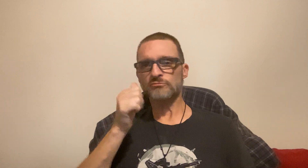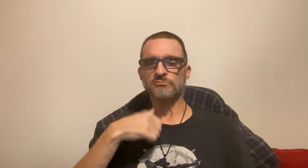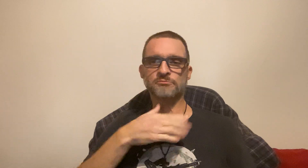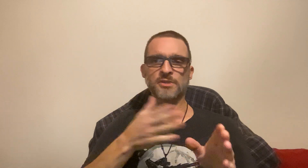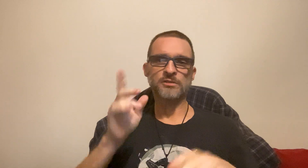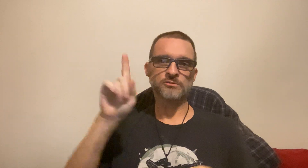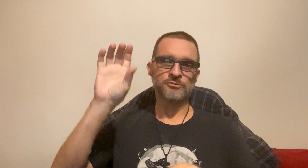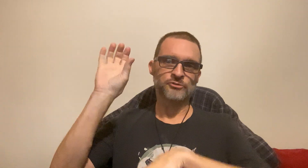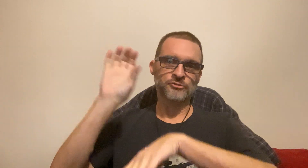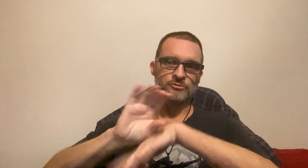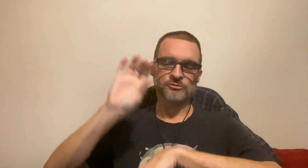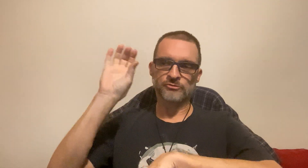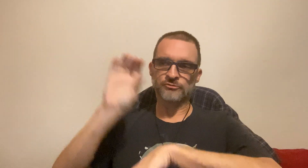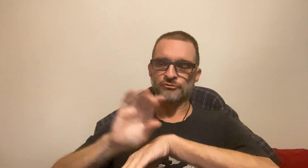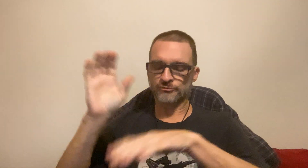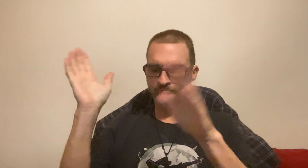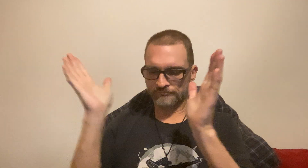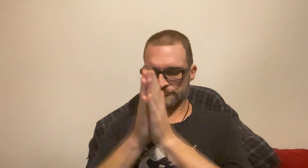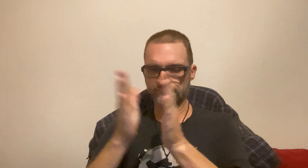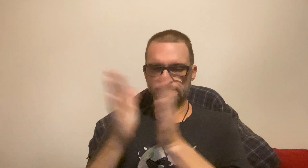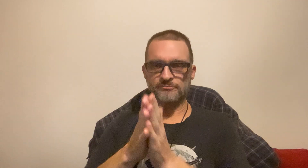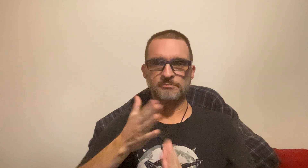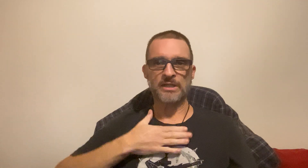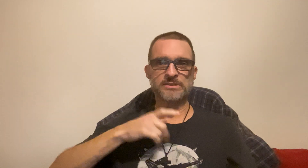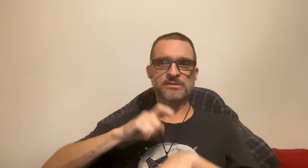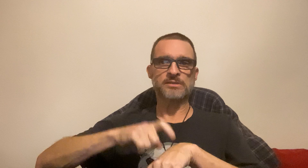Get ready for tomorrow. I plan to go to church, church.